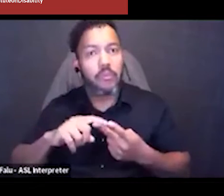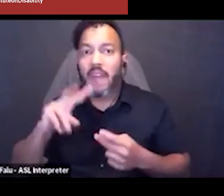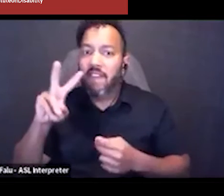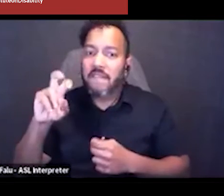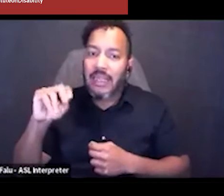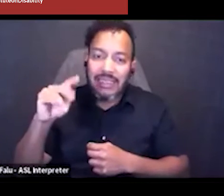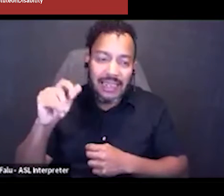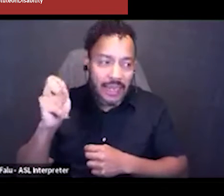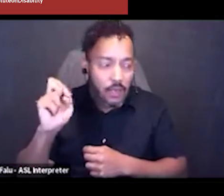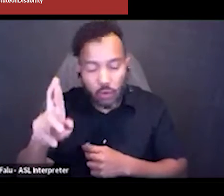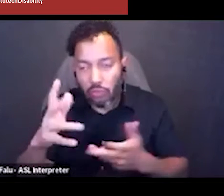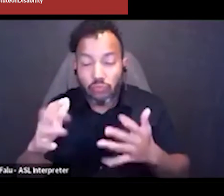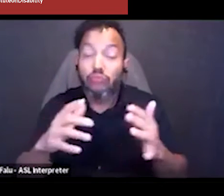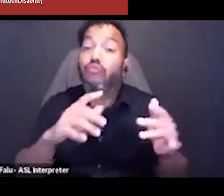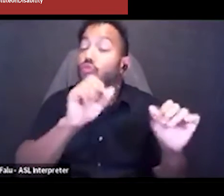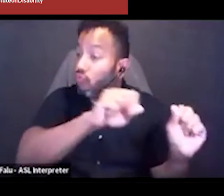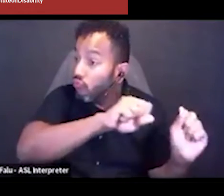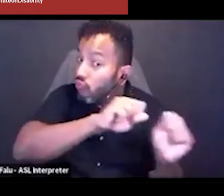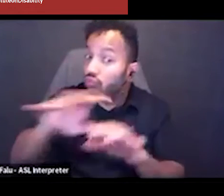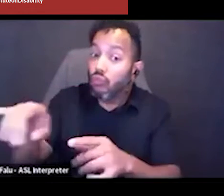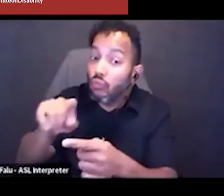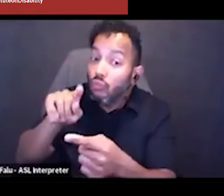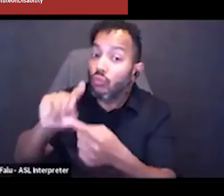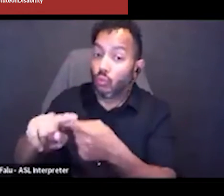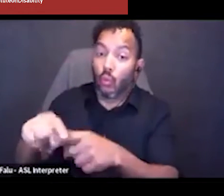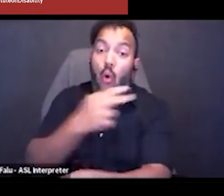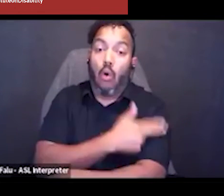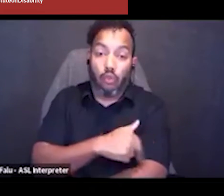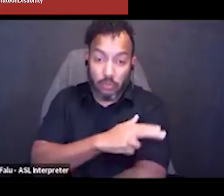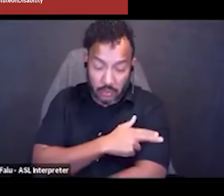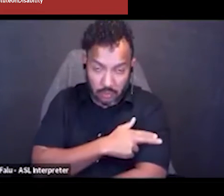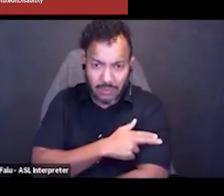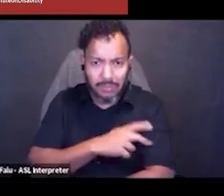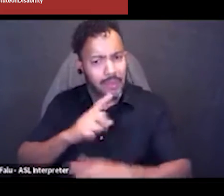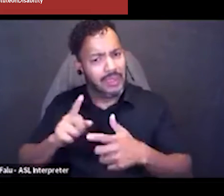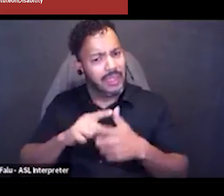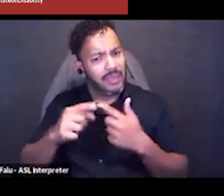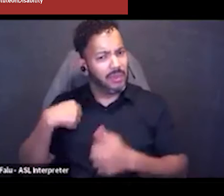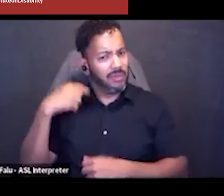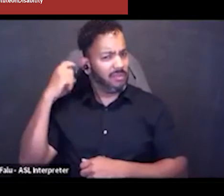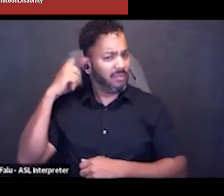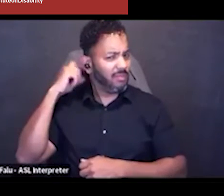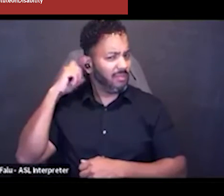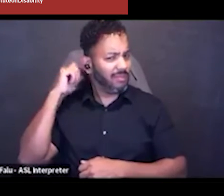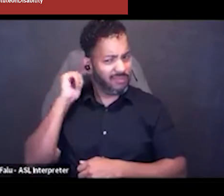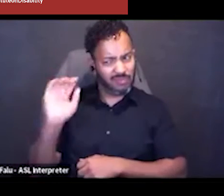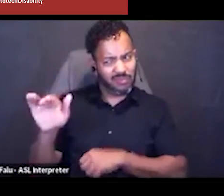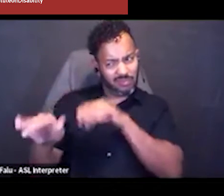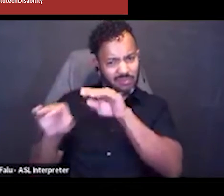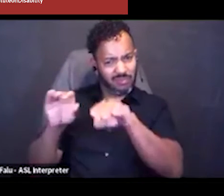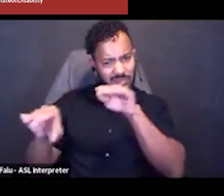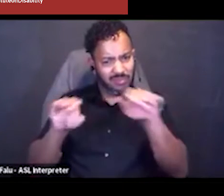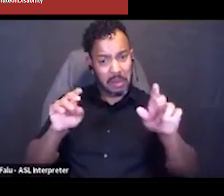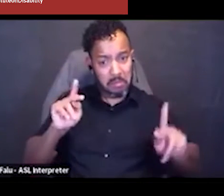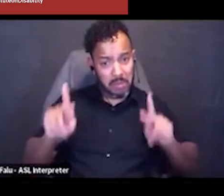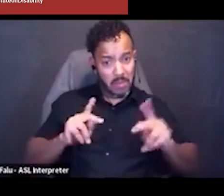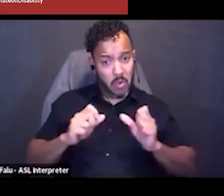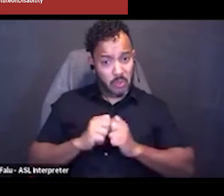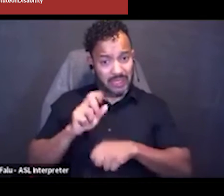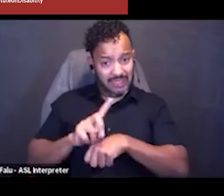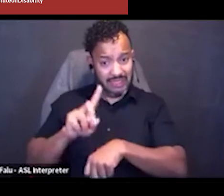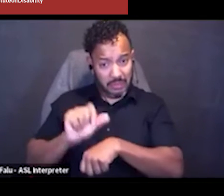Didn't take long for me to convince people that sending people with disabilities to congregate